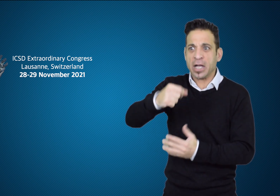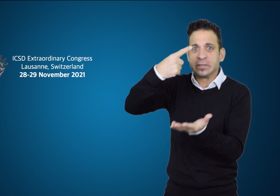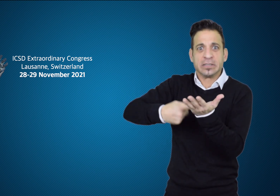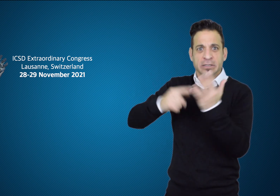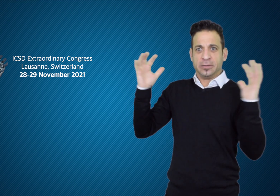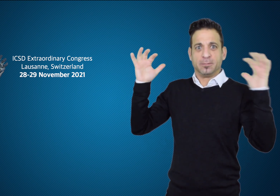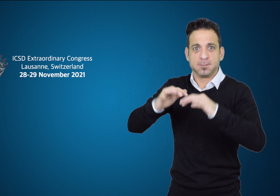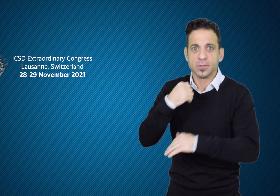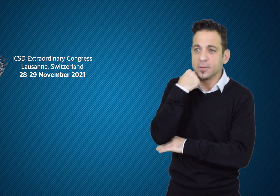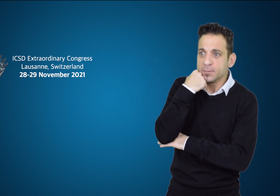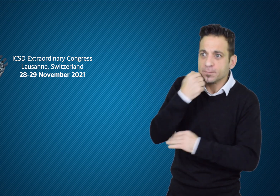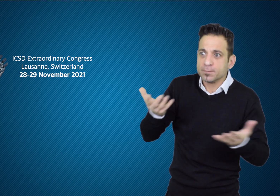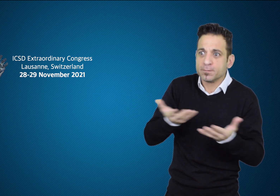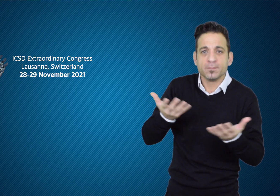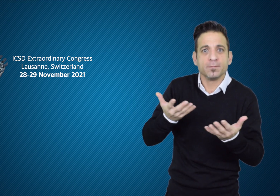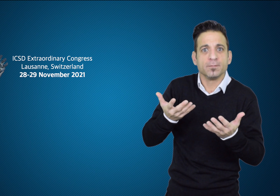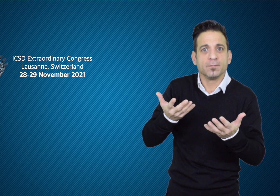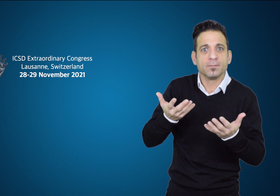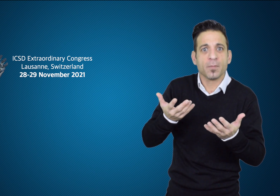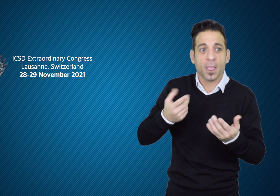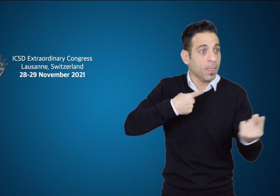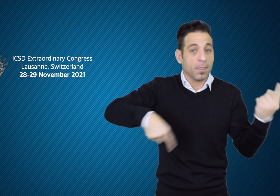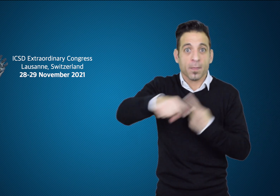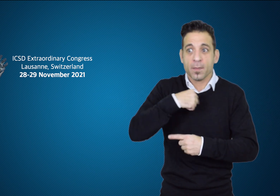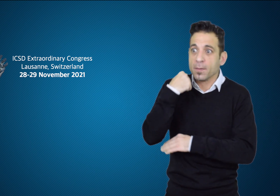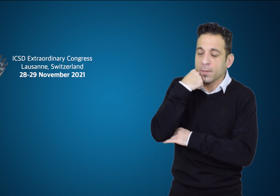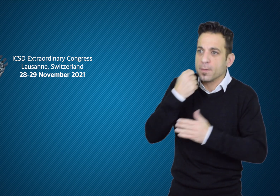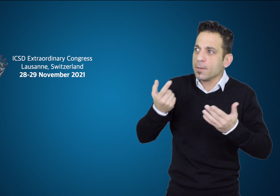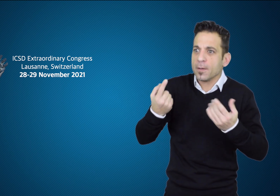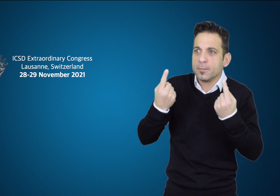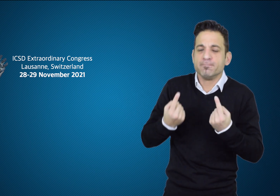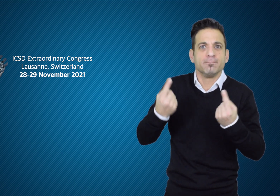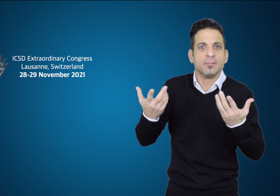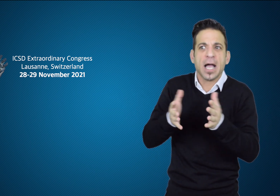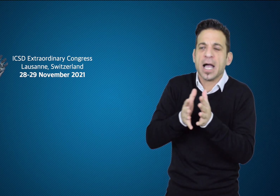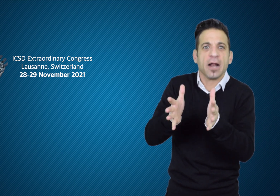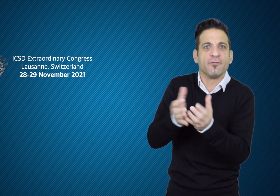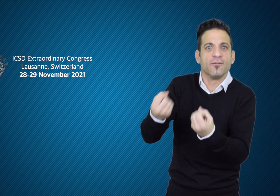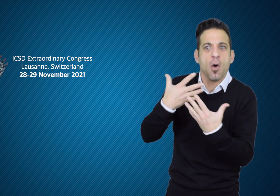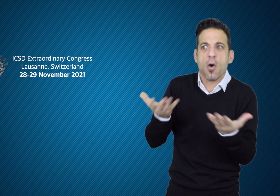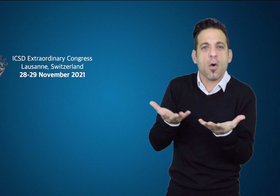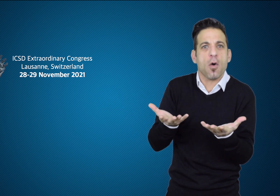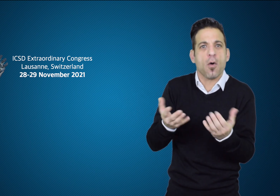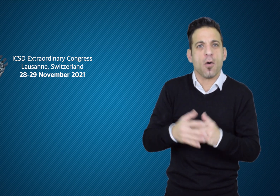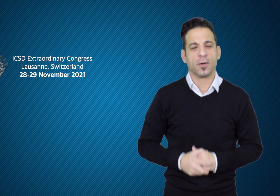of this Extraordinary Congress. What was the outcome?